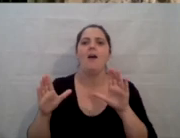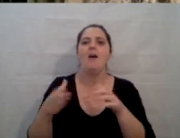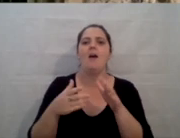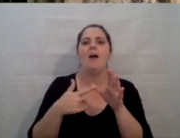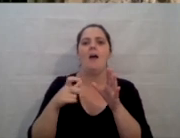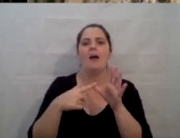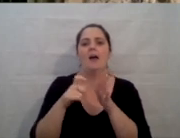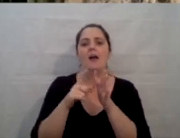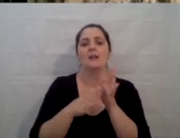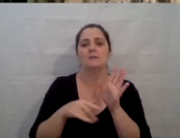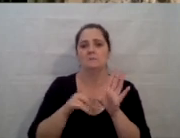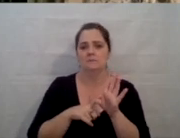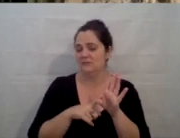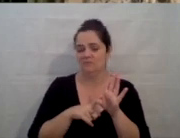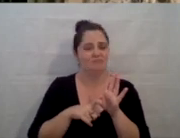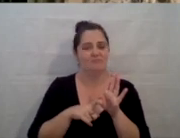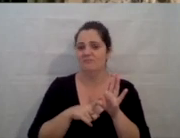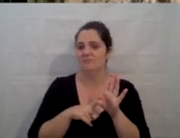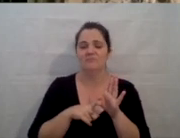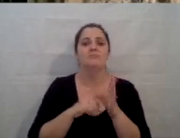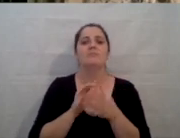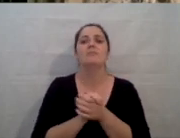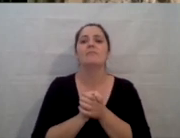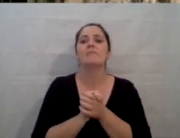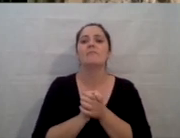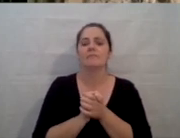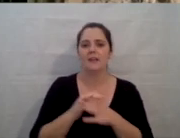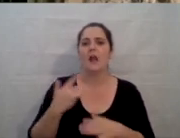late in the game, and life drawing classes were segregated